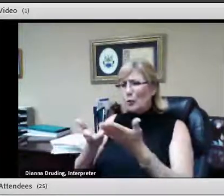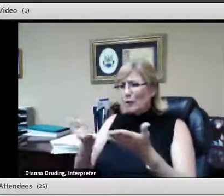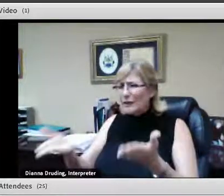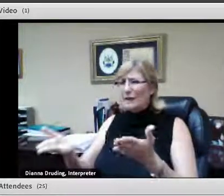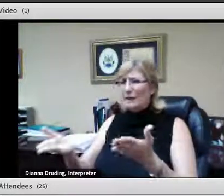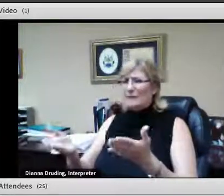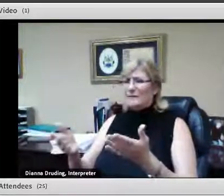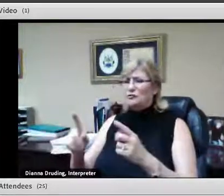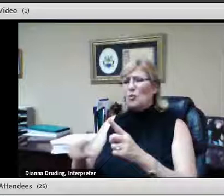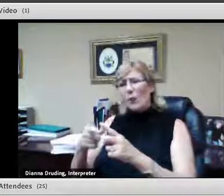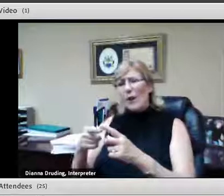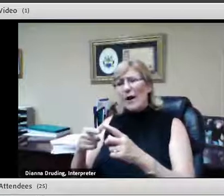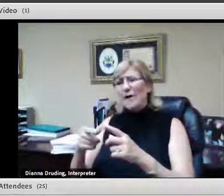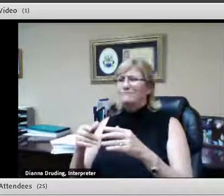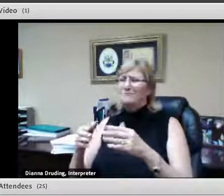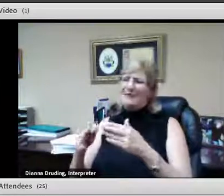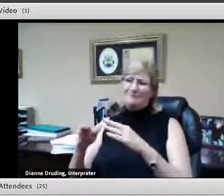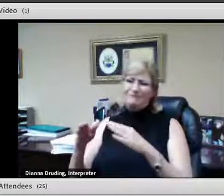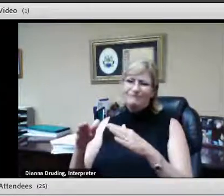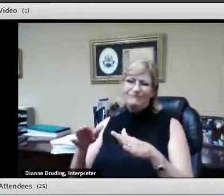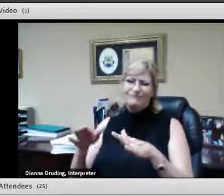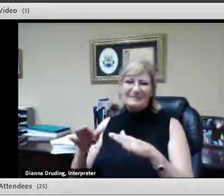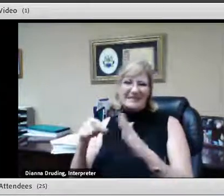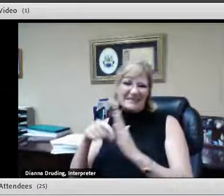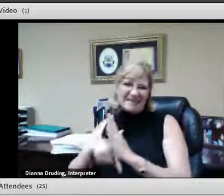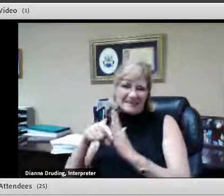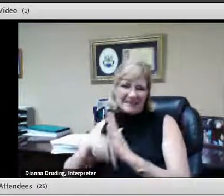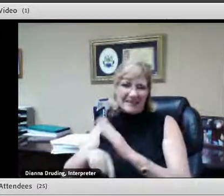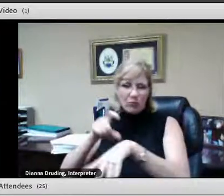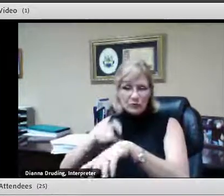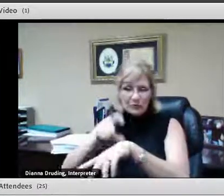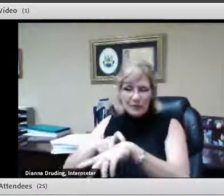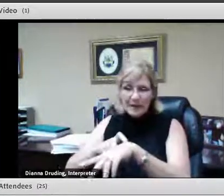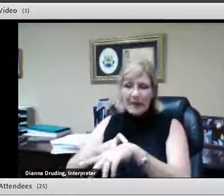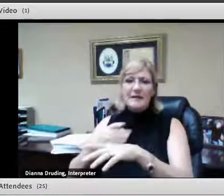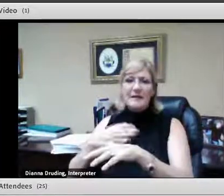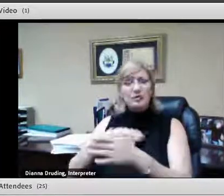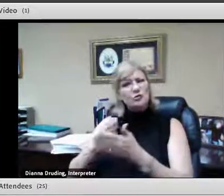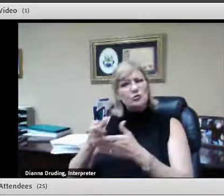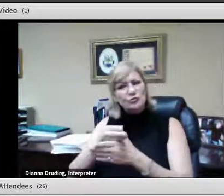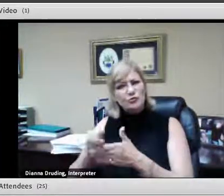and this is a really good time to share just a couple of the games I've used to keep kids busy.